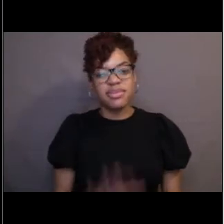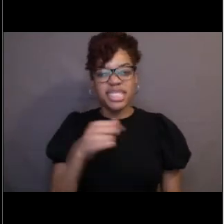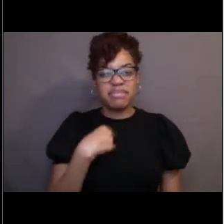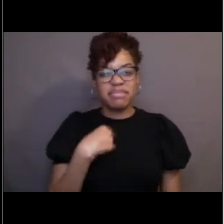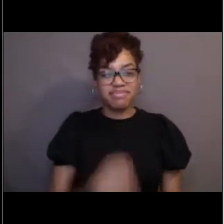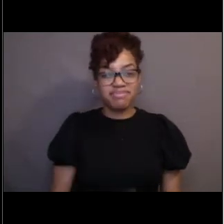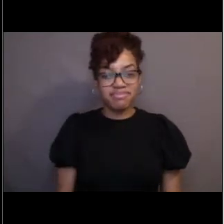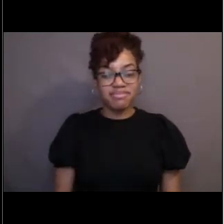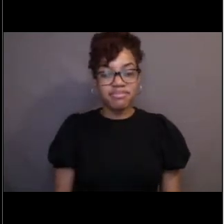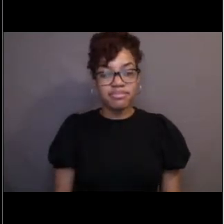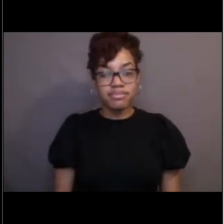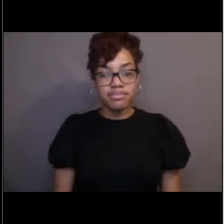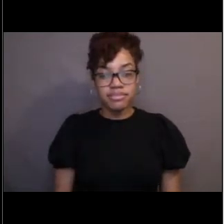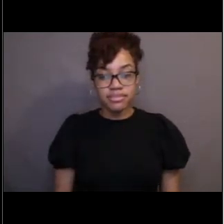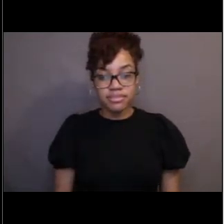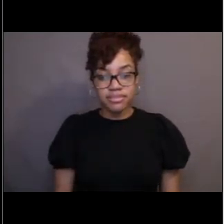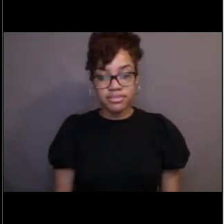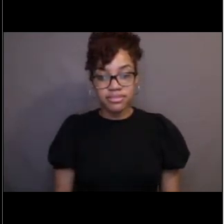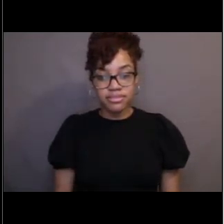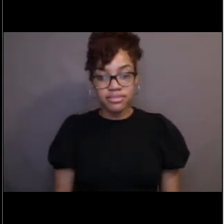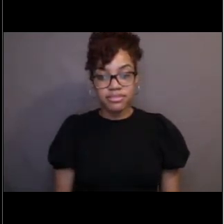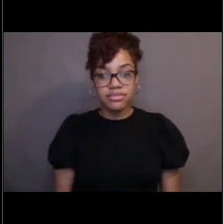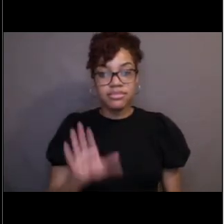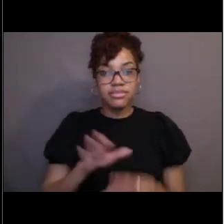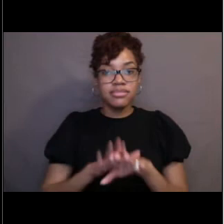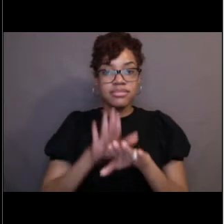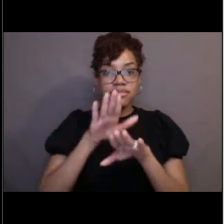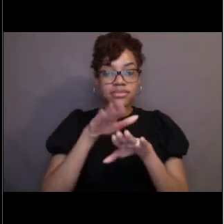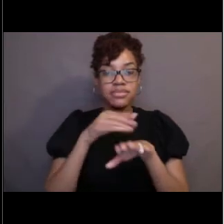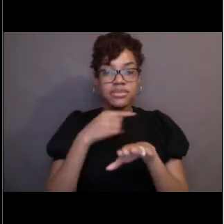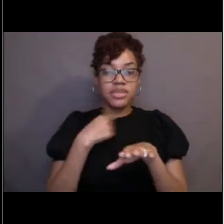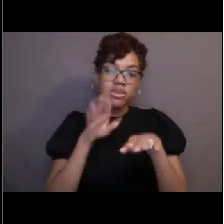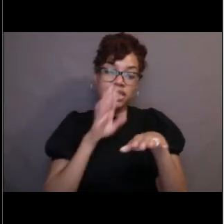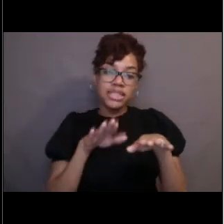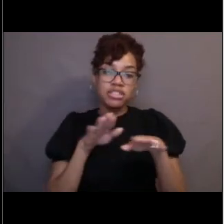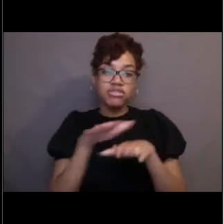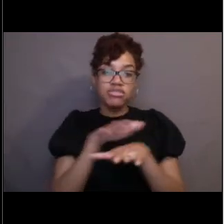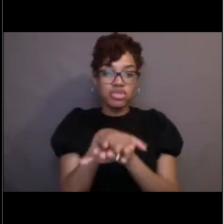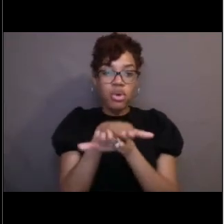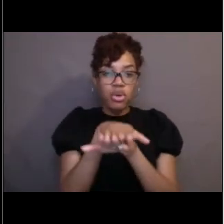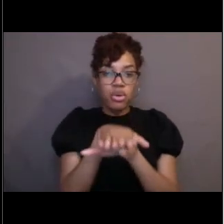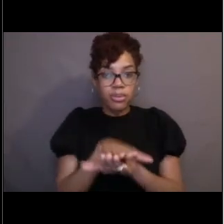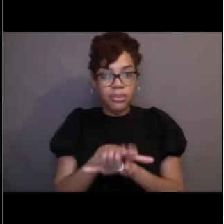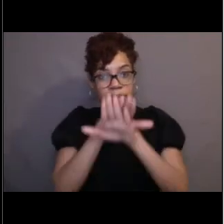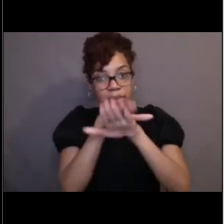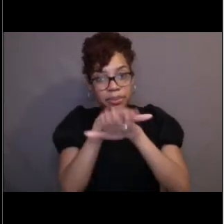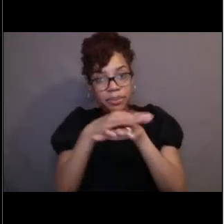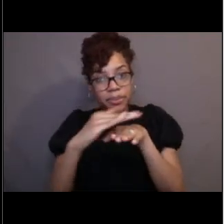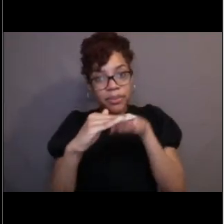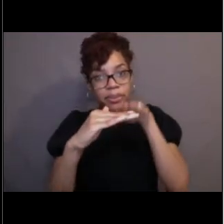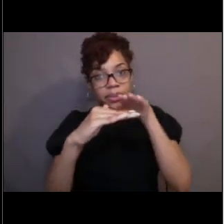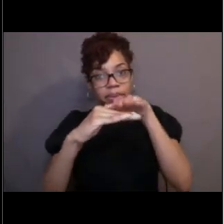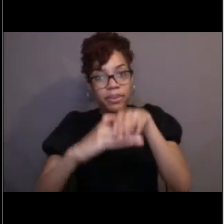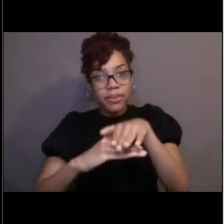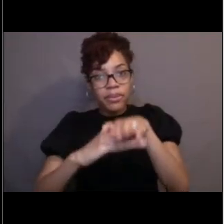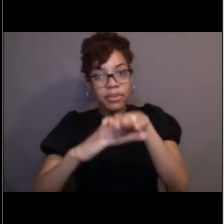Turtles come up to the surface to breathe, like I mentioned earlier with the loggerheads. And so when this turtle comes up to the surface to breathe,